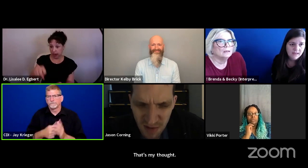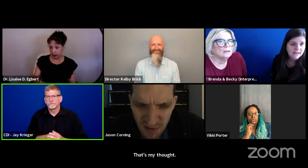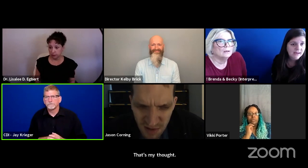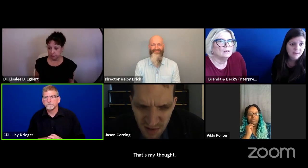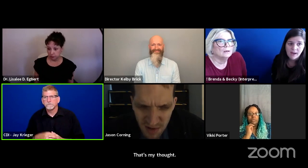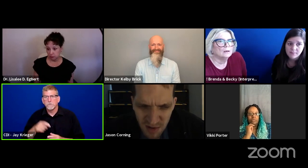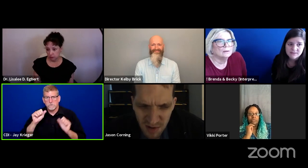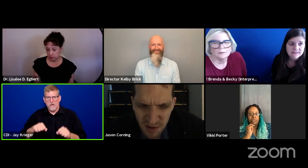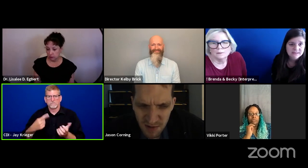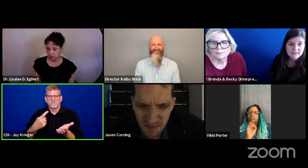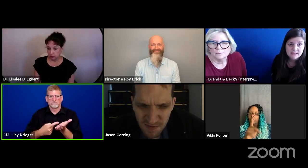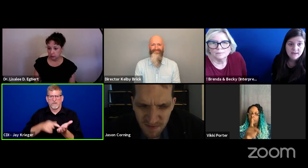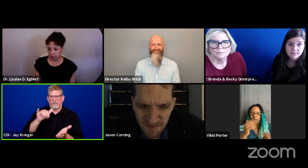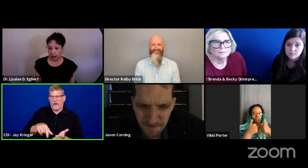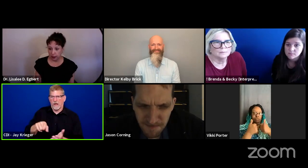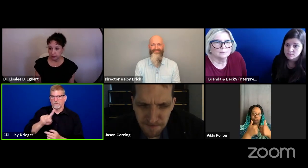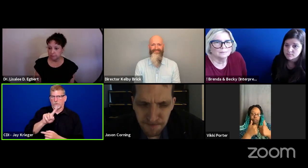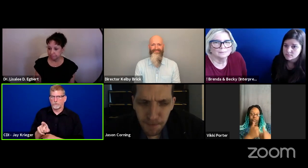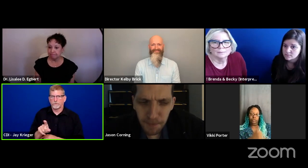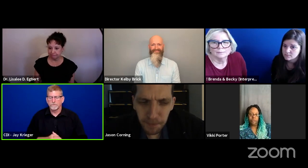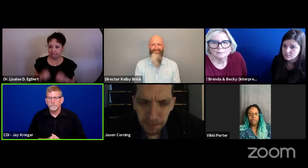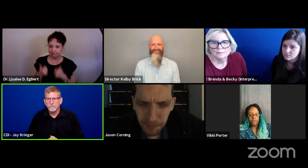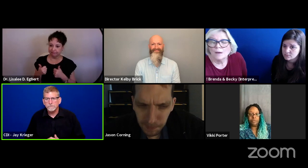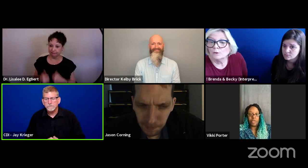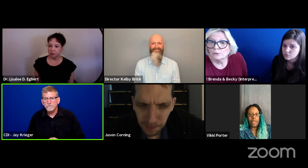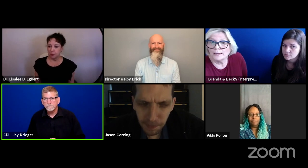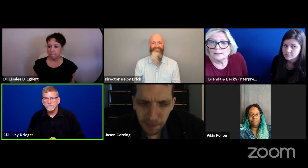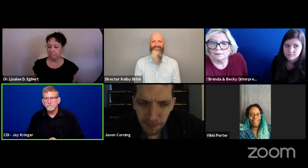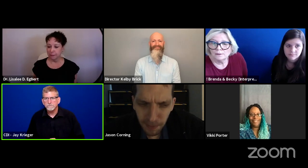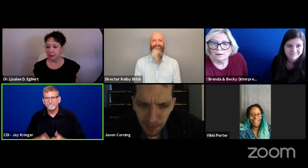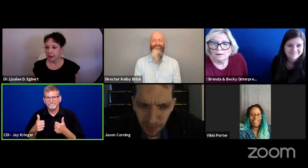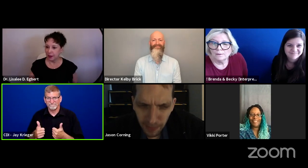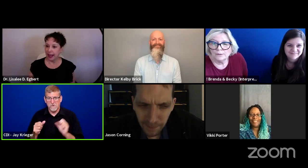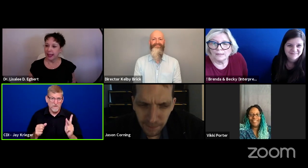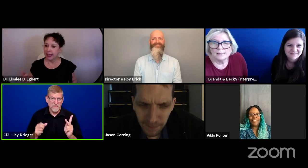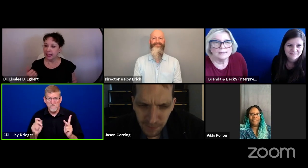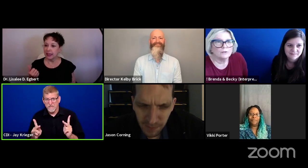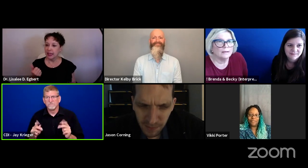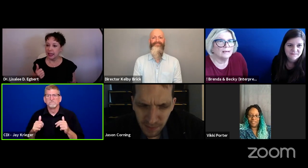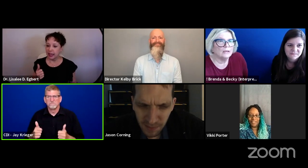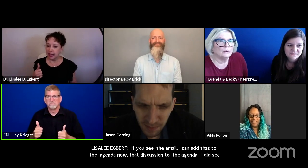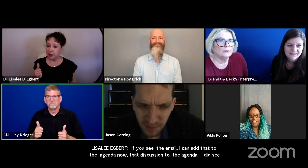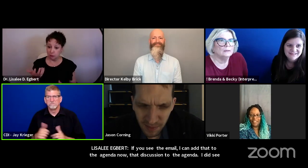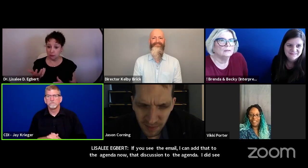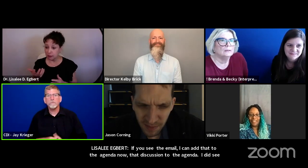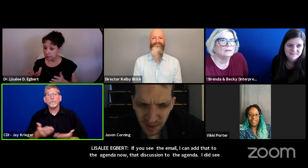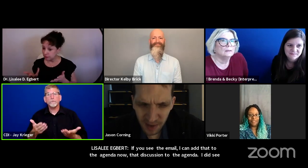And again, I'm happy to discuss that. Great. Thank you.